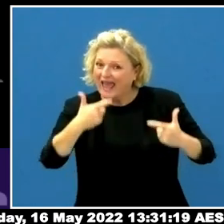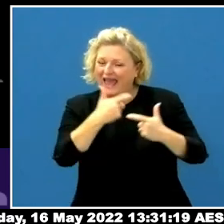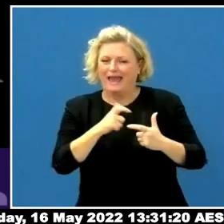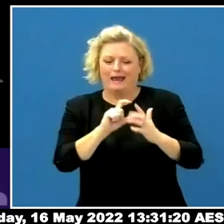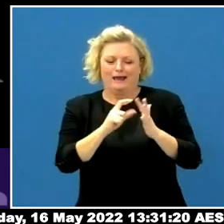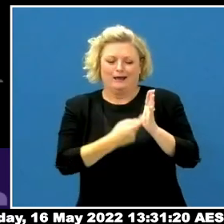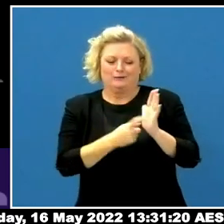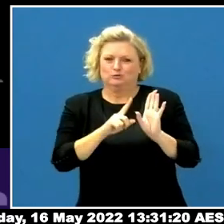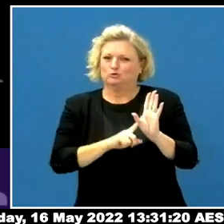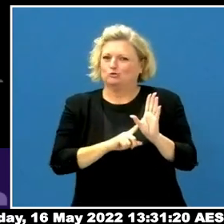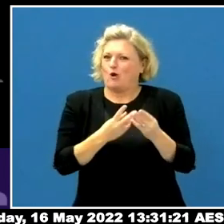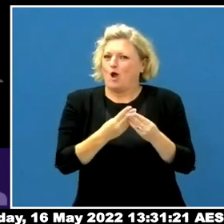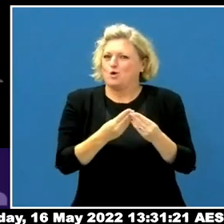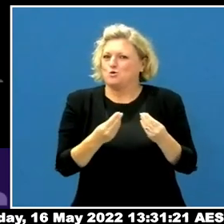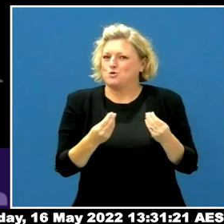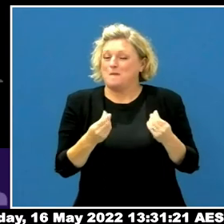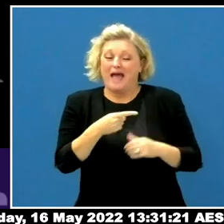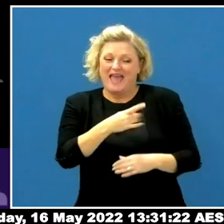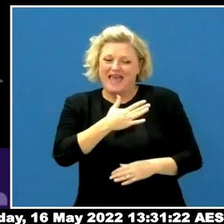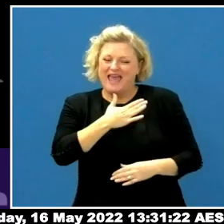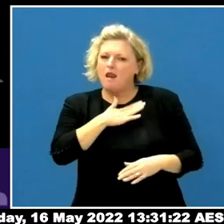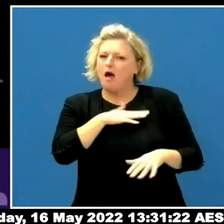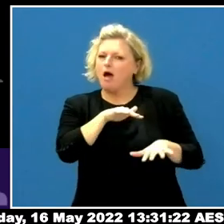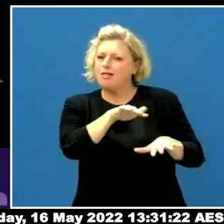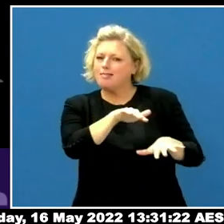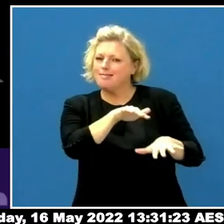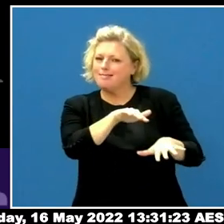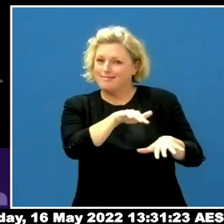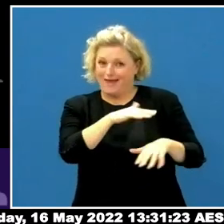He does like to socialise, in his own way, though.